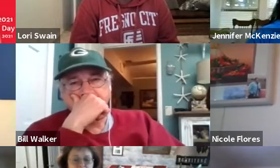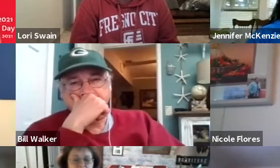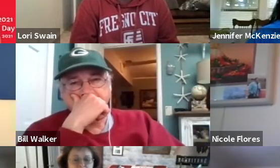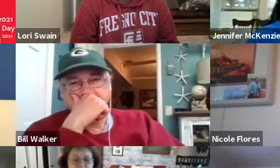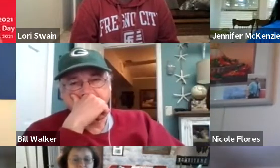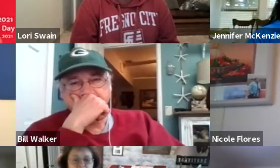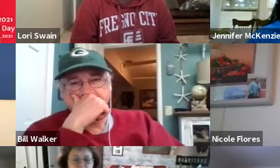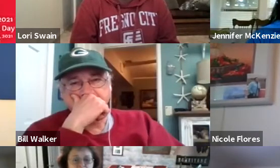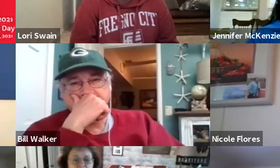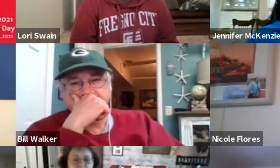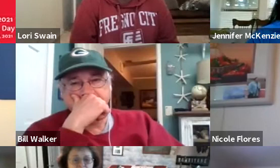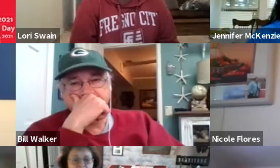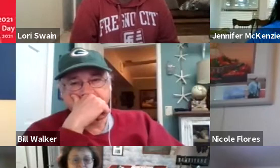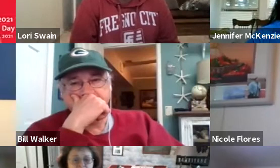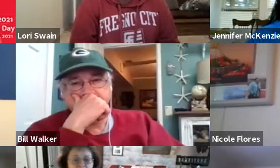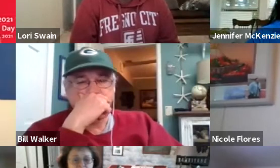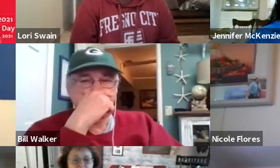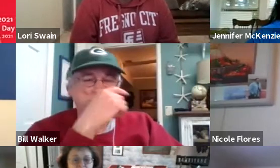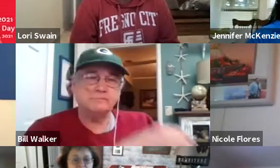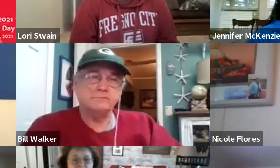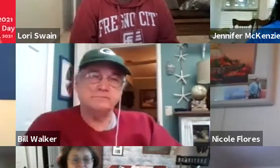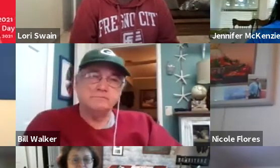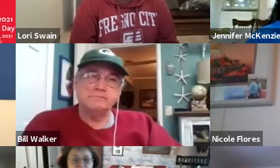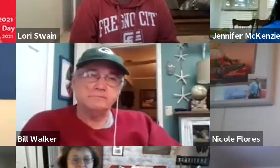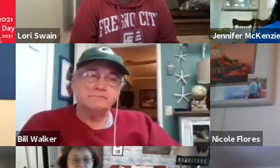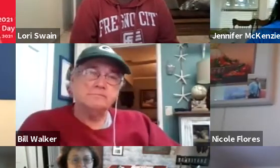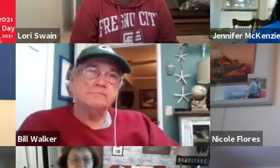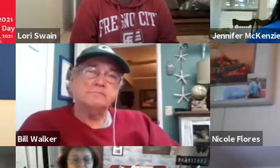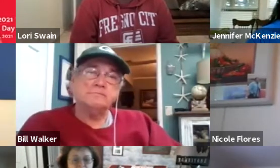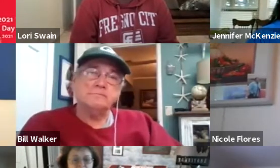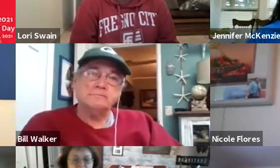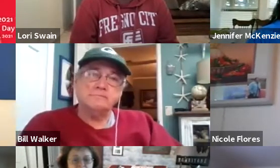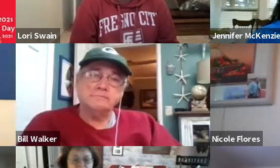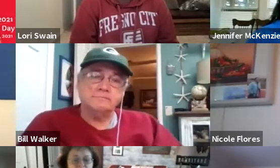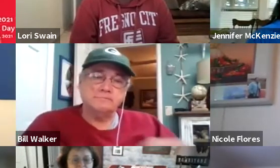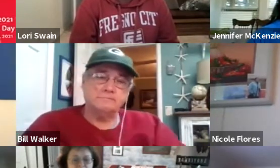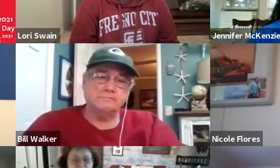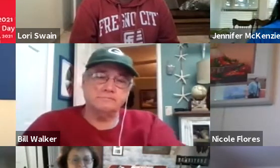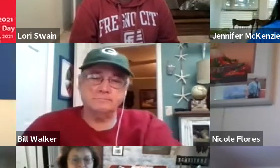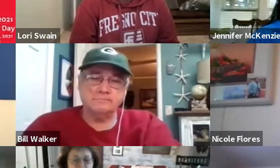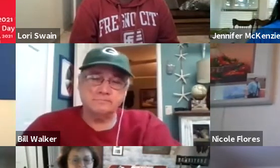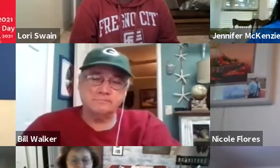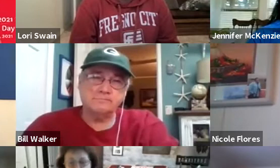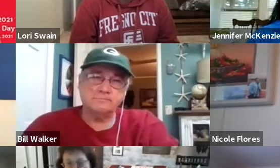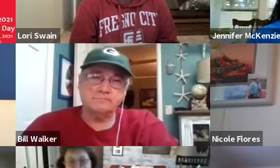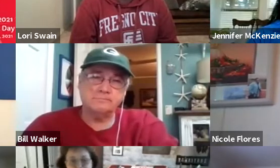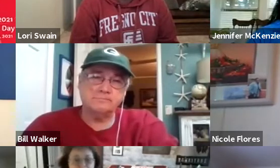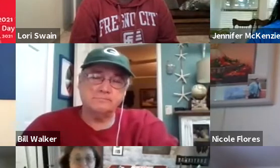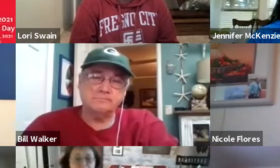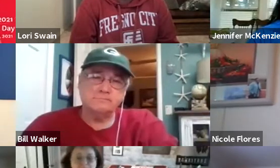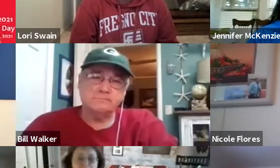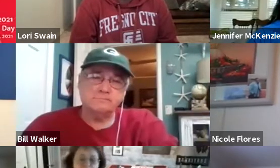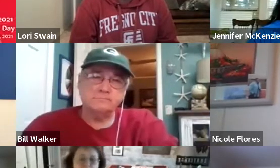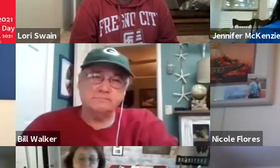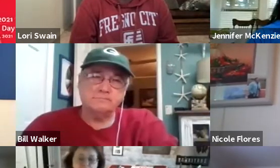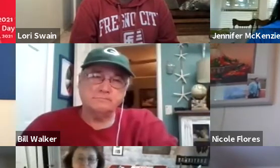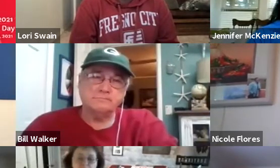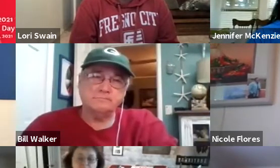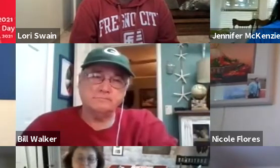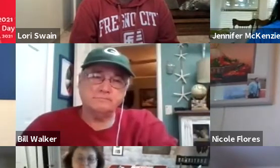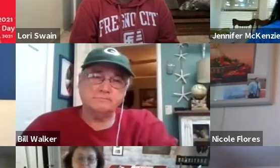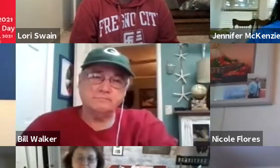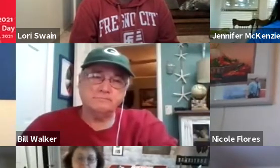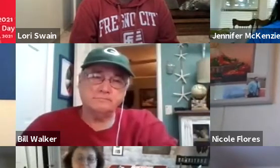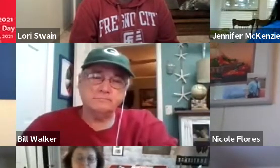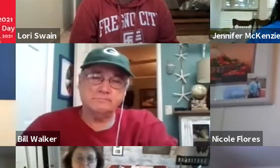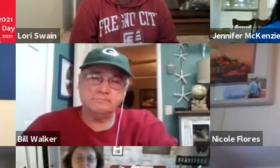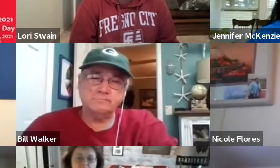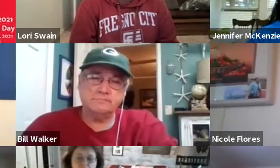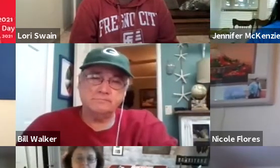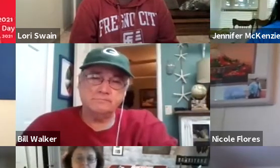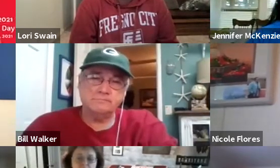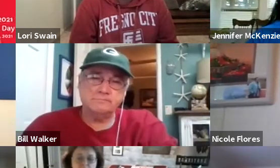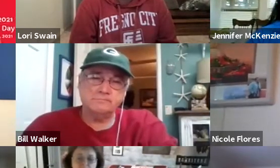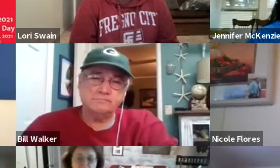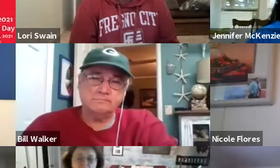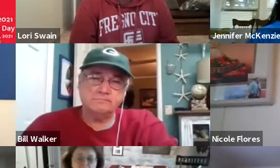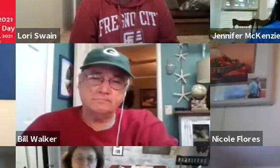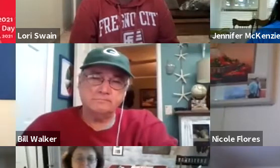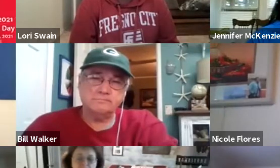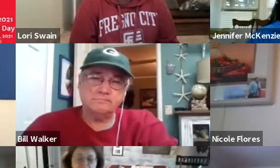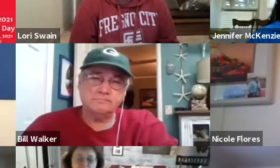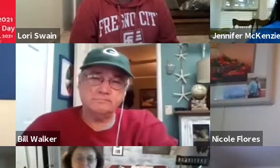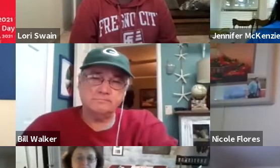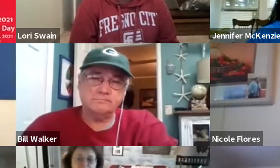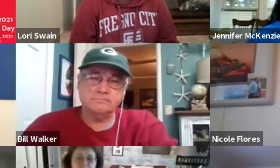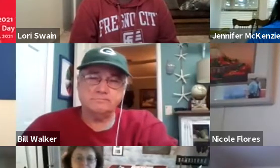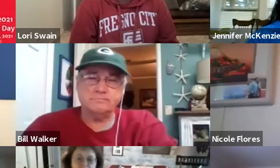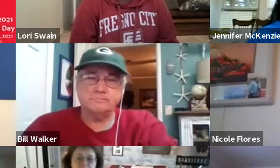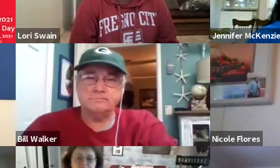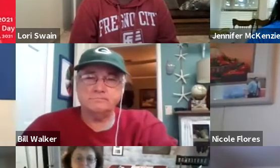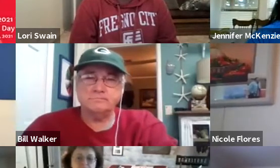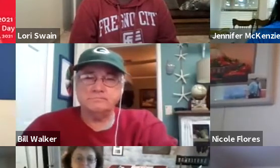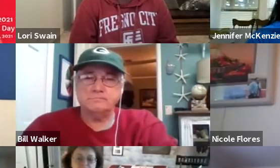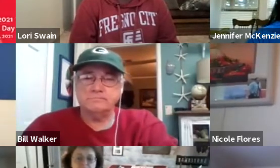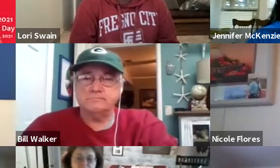don't have the time or the knowledge or access to know how to contact a counselor, or how to get in contact with a counselor or